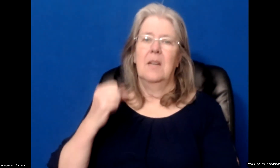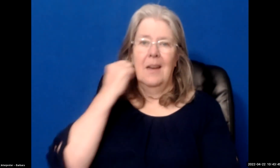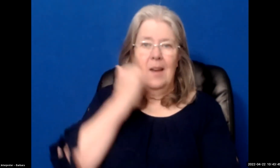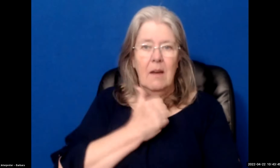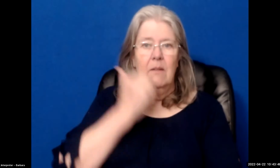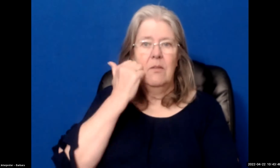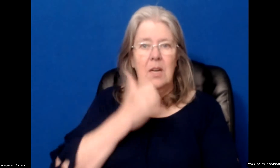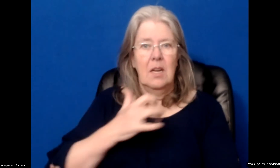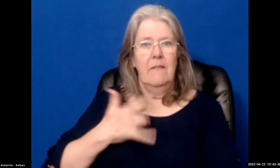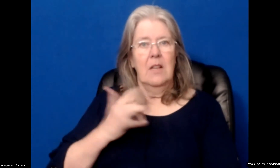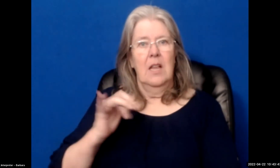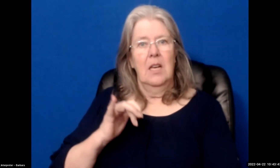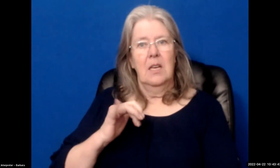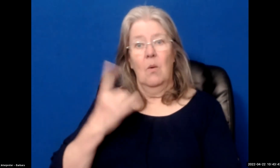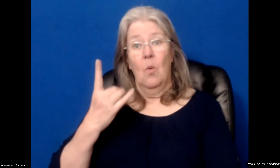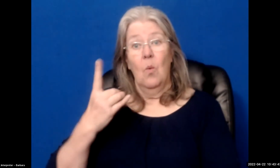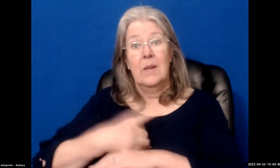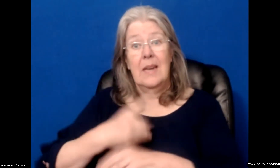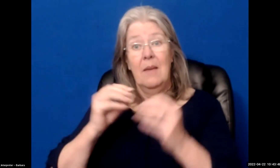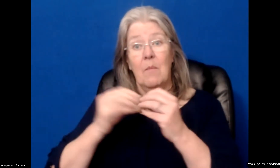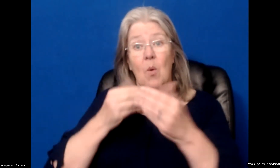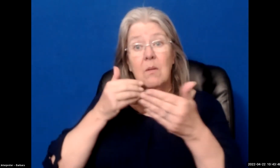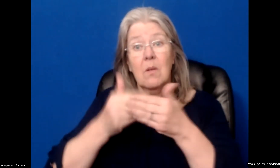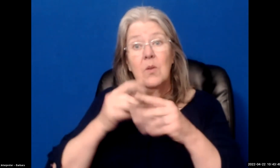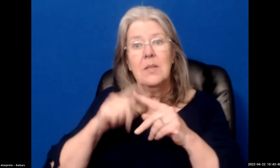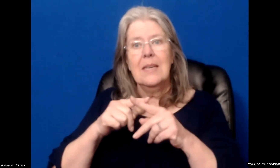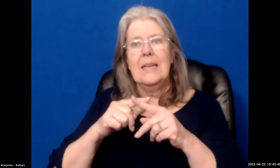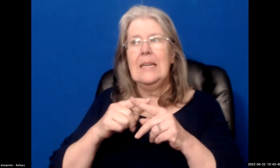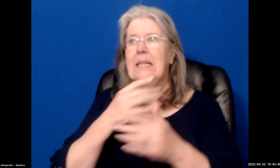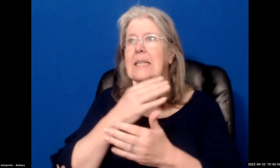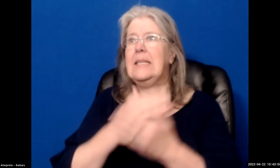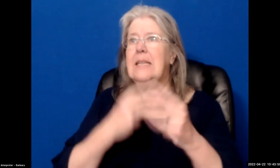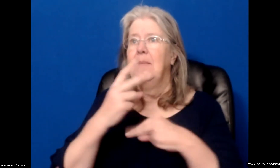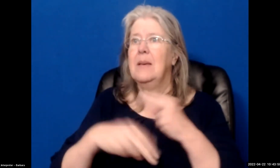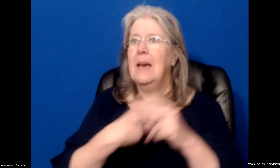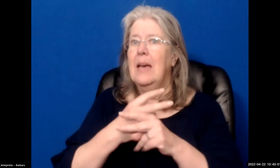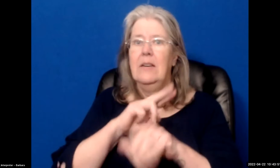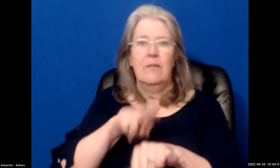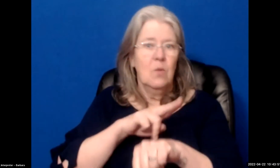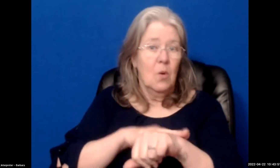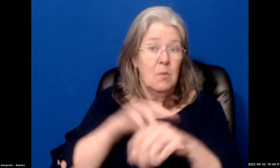know, maybe one day closer to, you know, having some sort of normalcy in our life, you know.